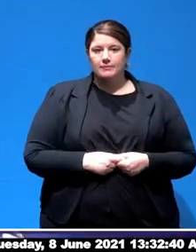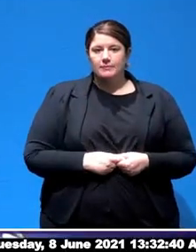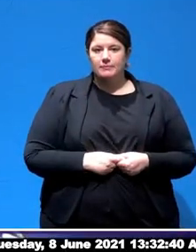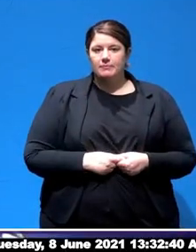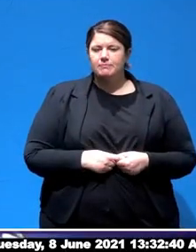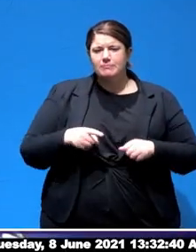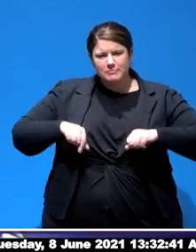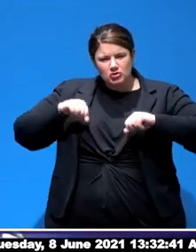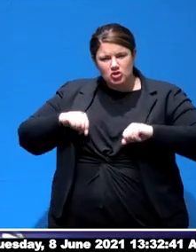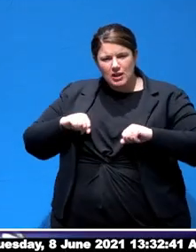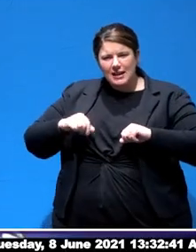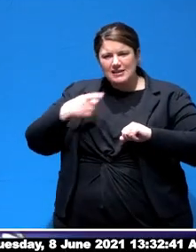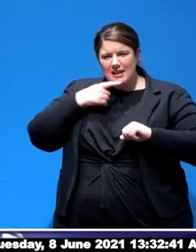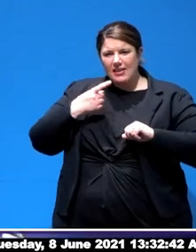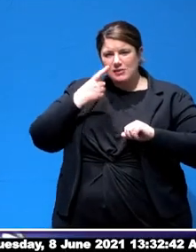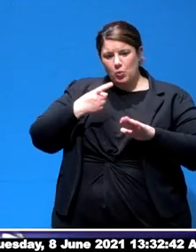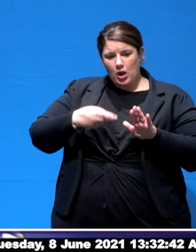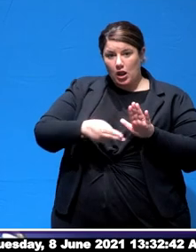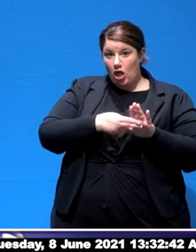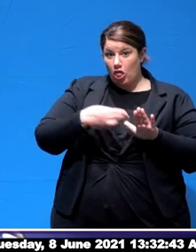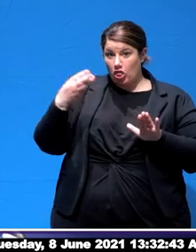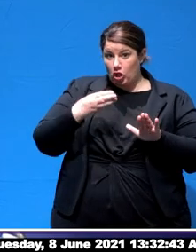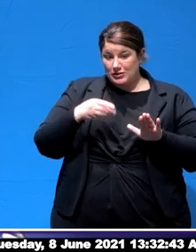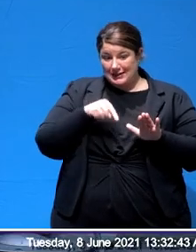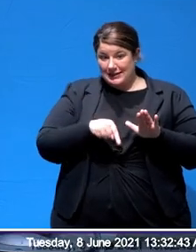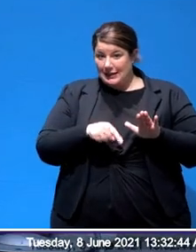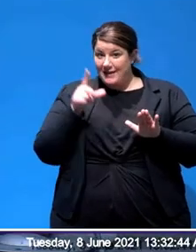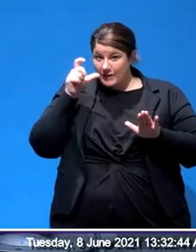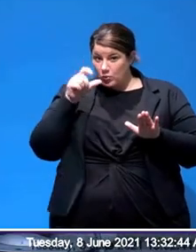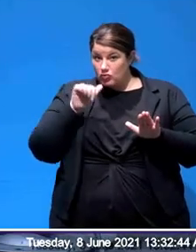Just to be clear about it, that's the one behind tab 13? Yes, that's right.